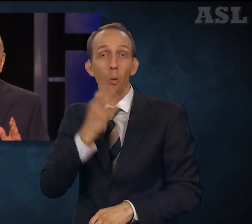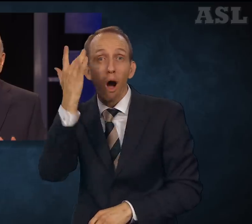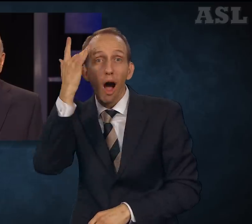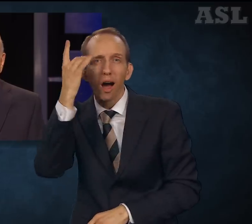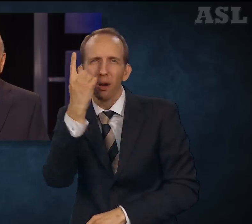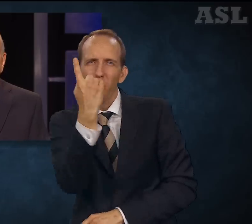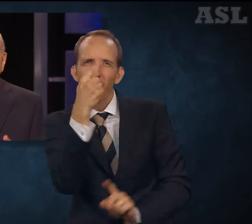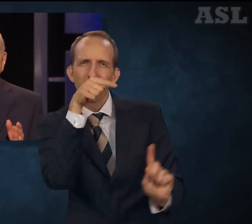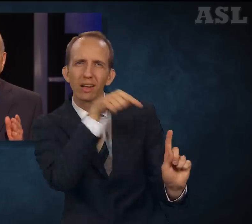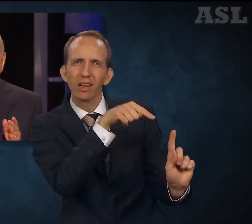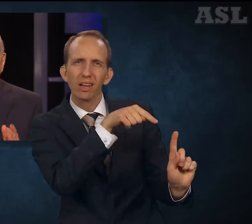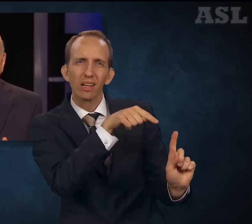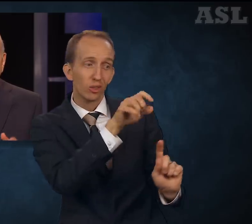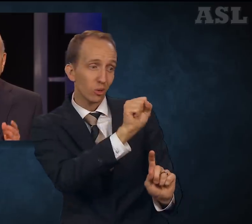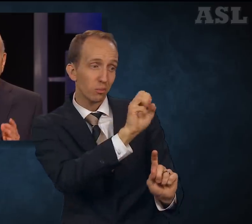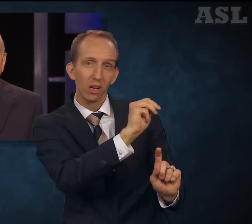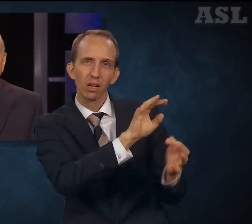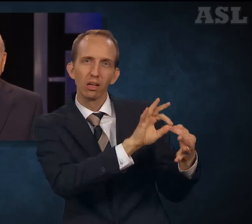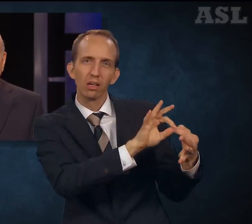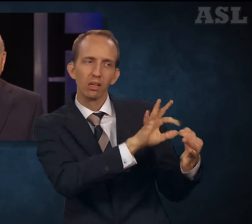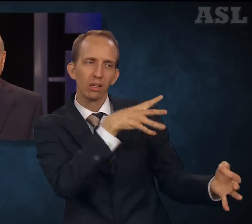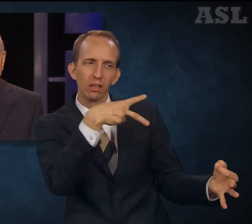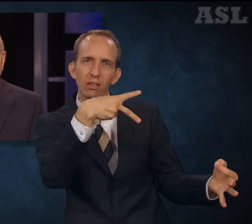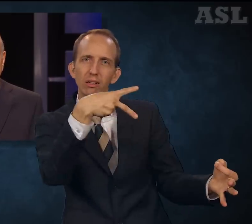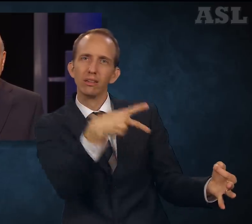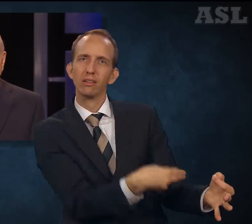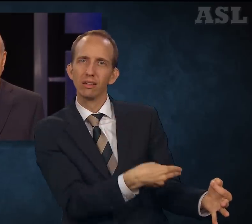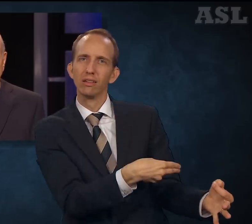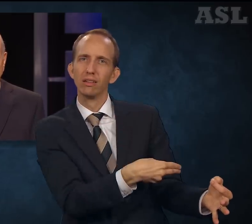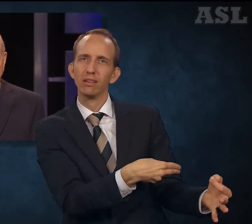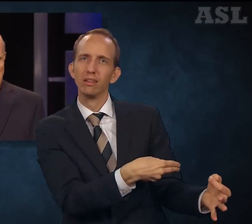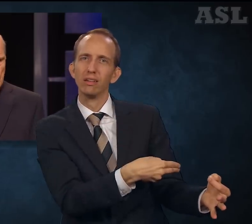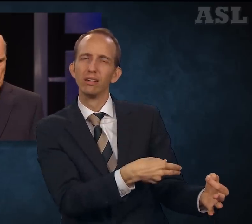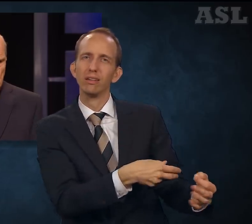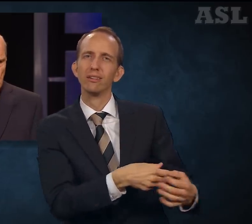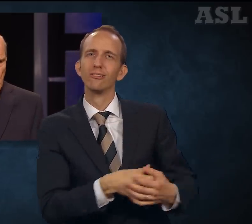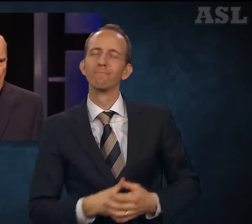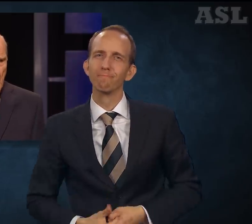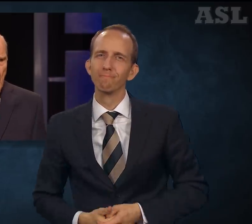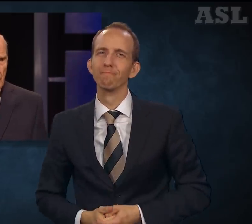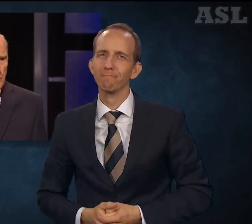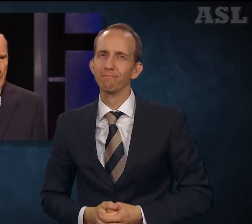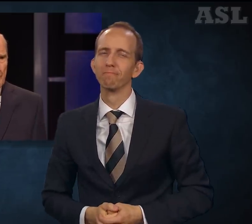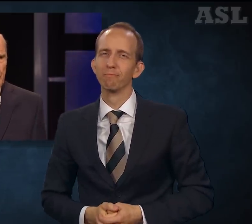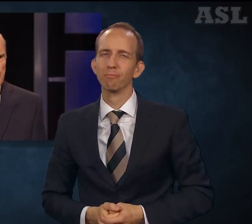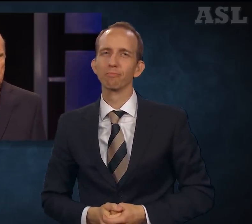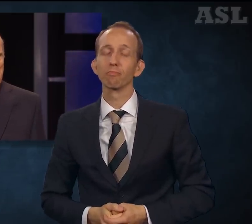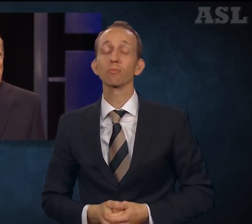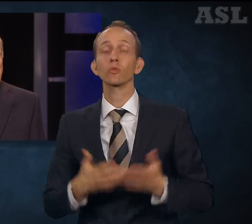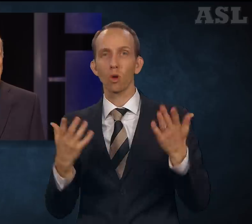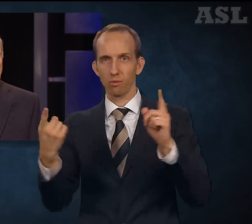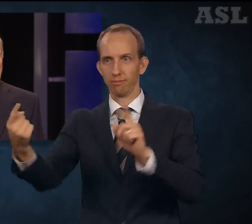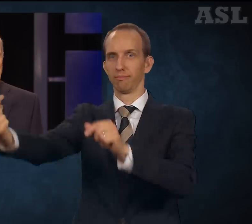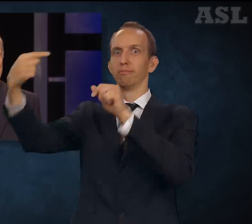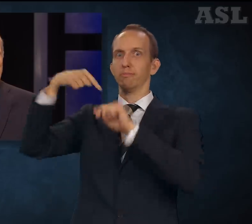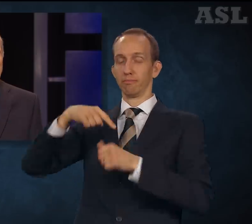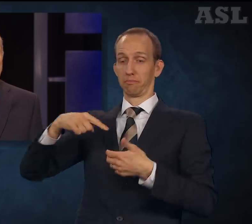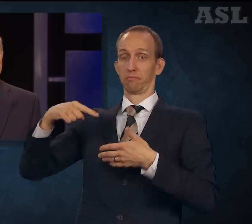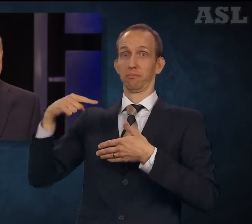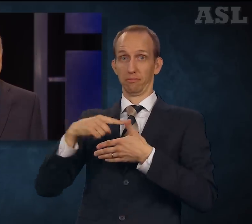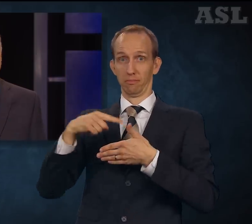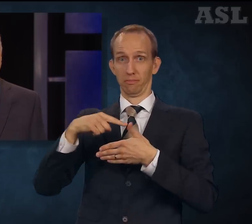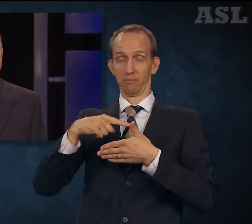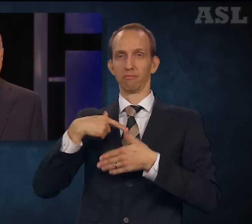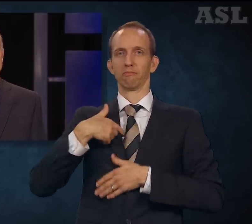ALL THIS BECAUSE HE TOOK A